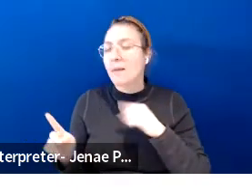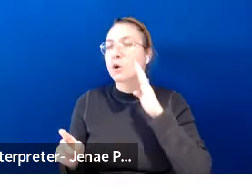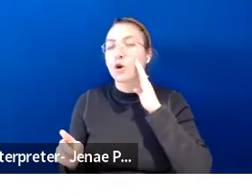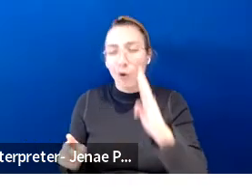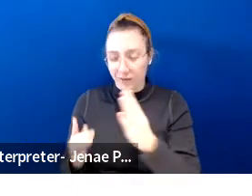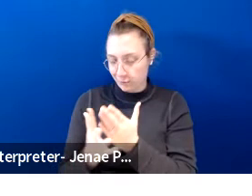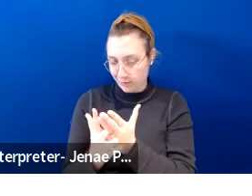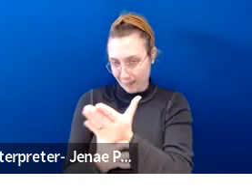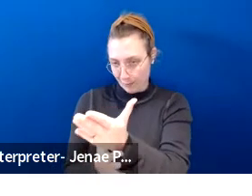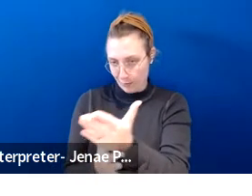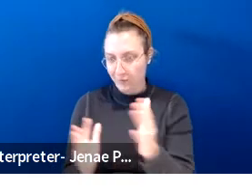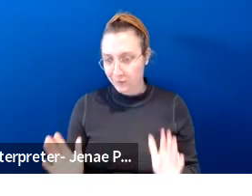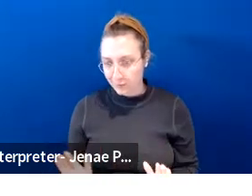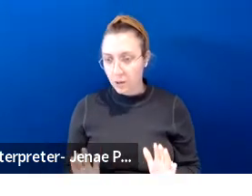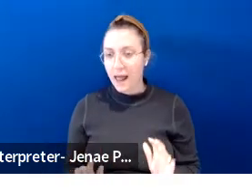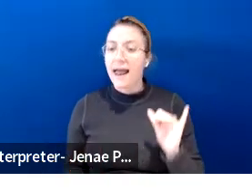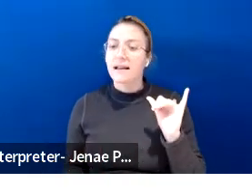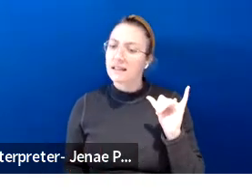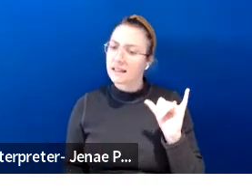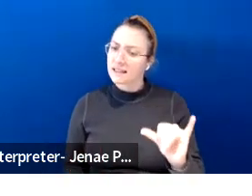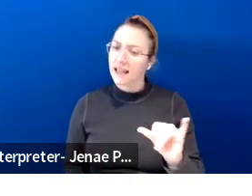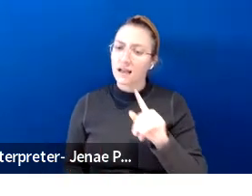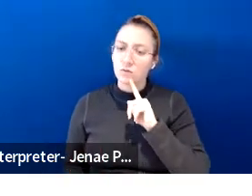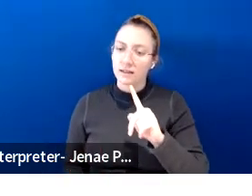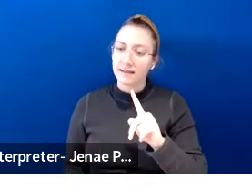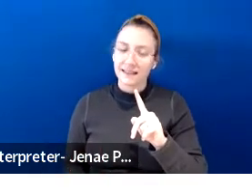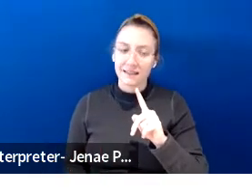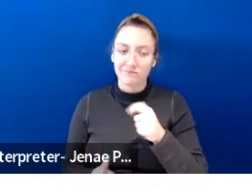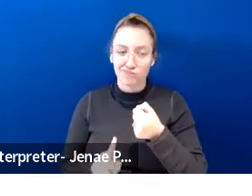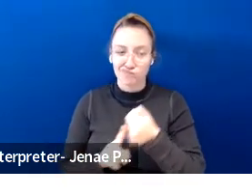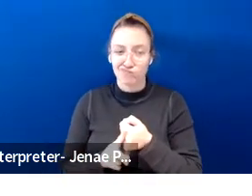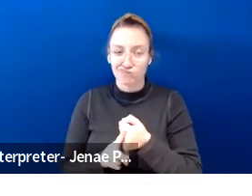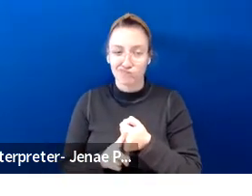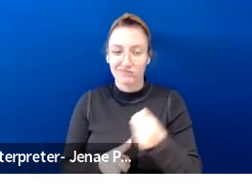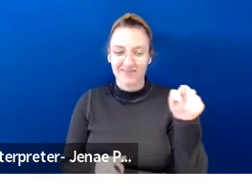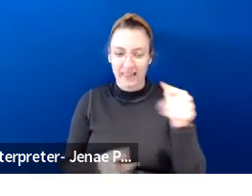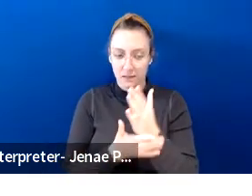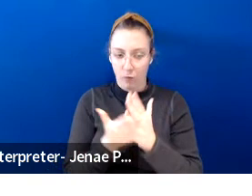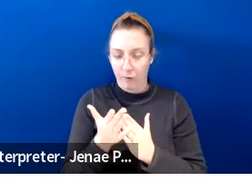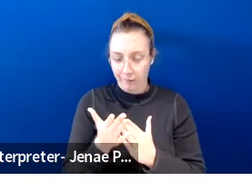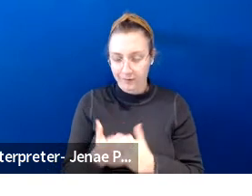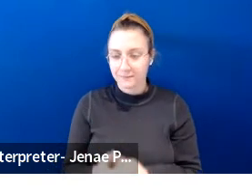And that's what really speaks to the willpower part of that so enjoy the process